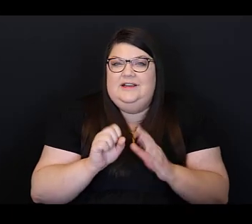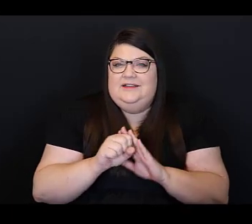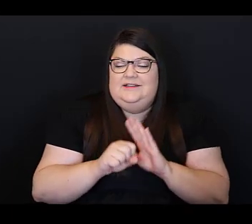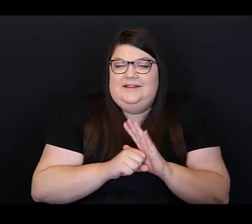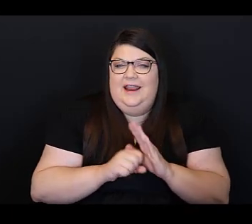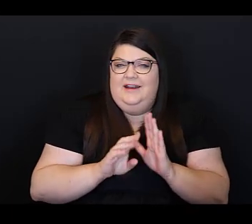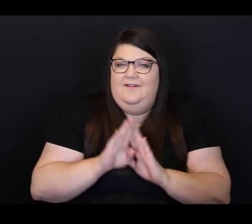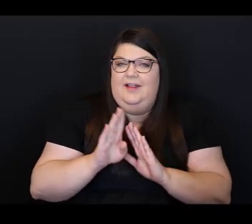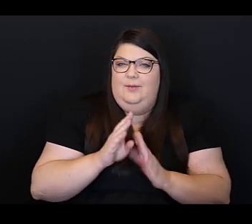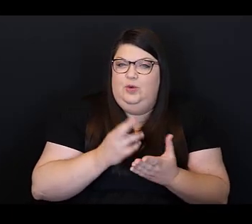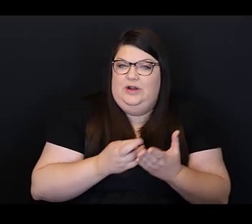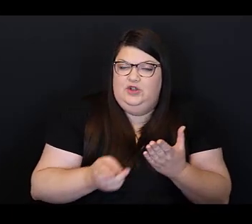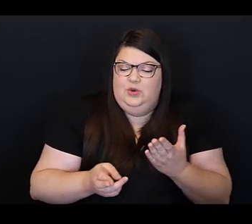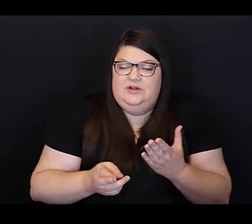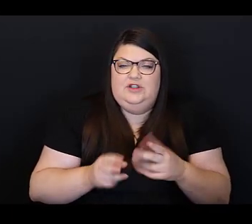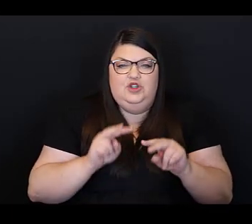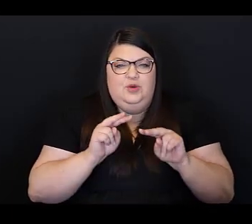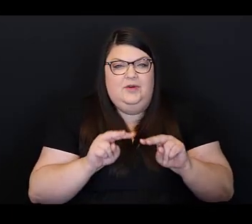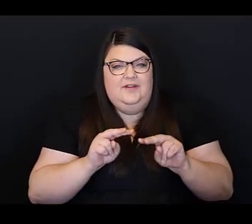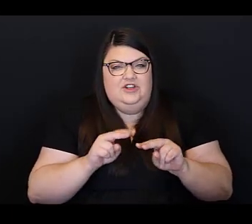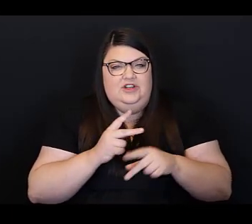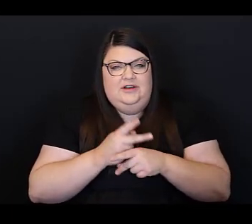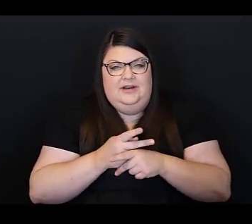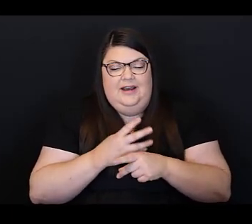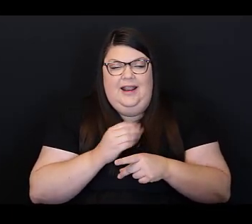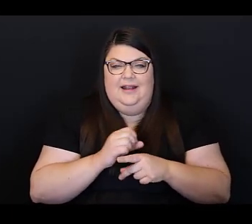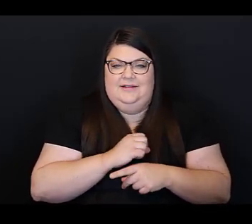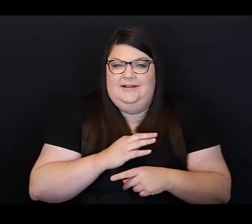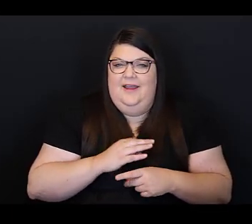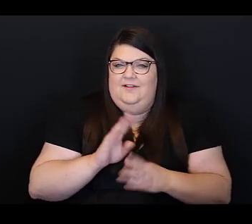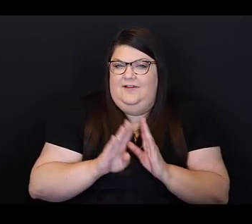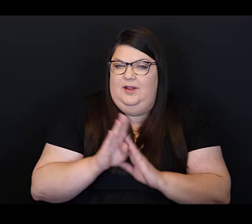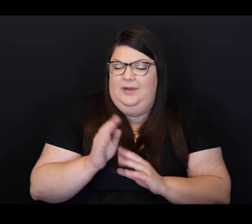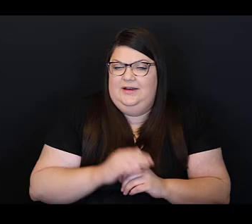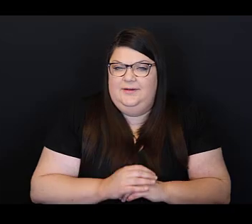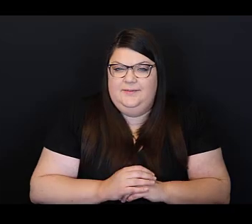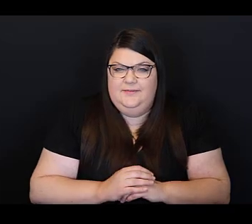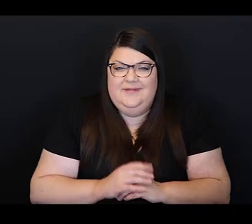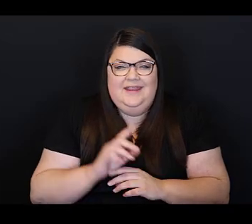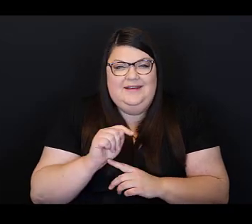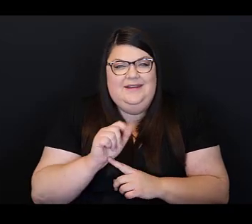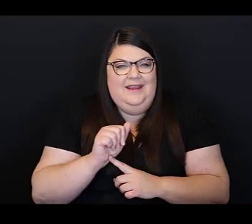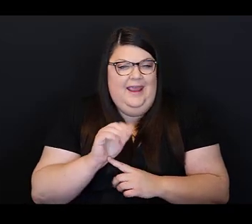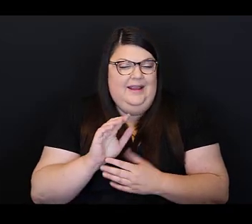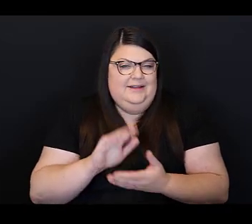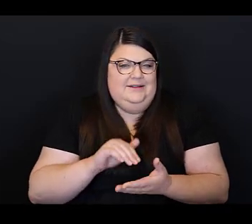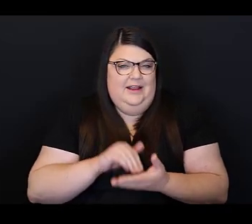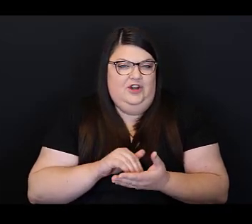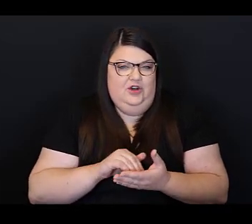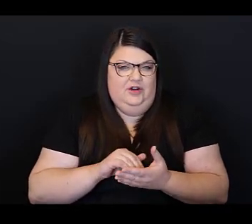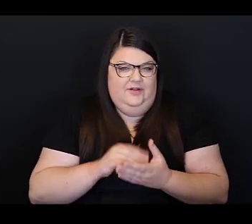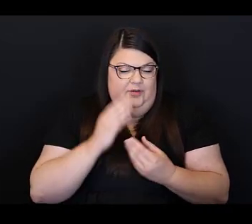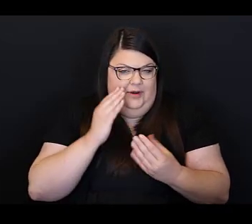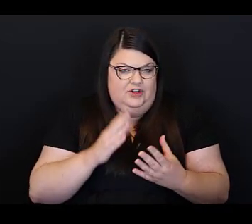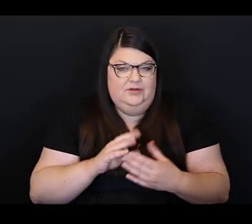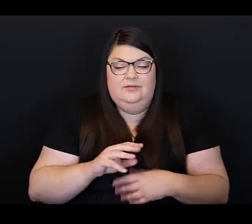state developed resource, supervision and staff development, TA center information, Workforce